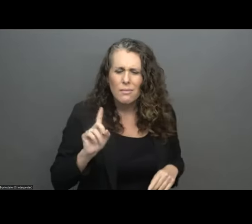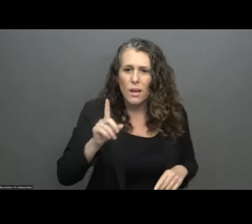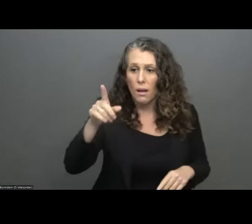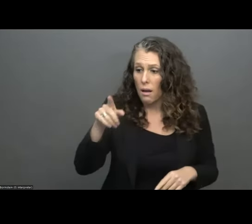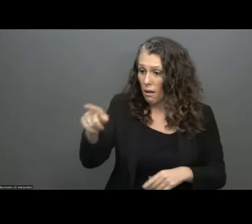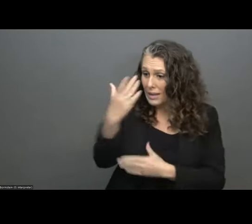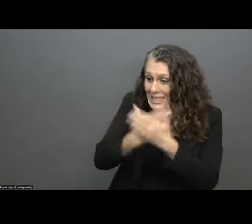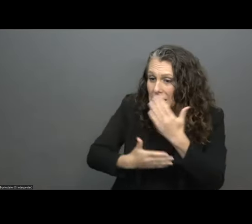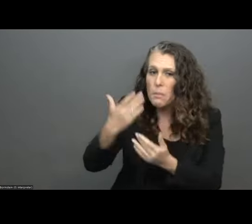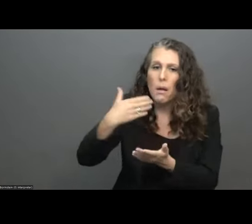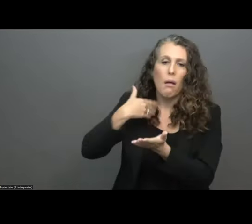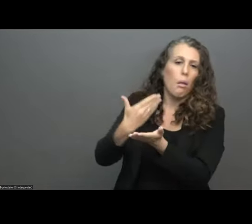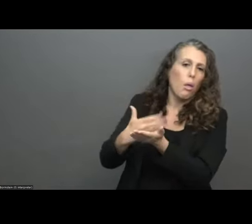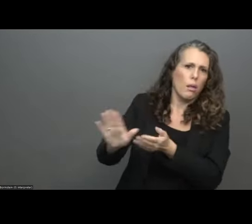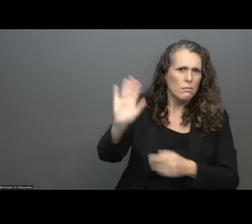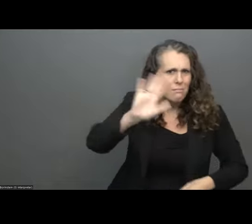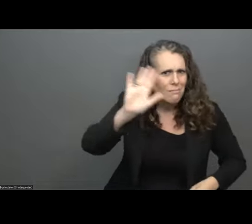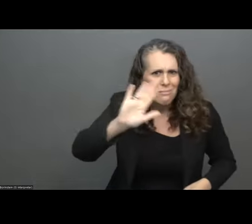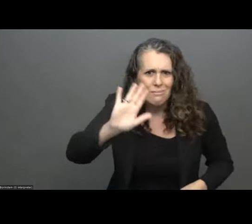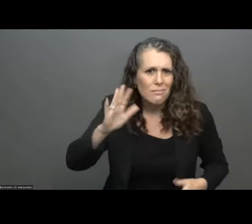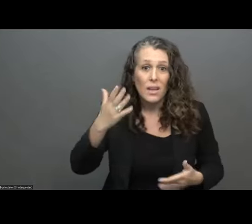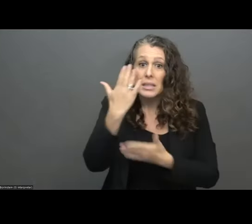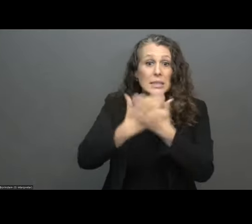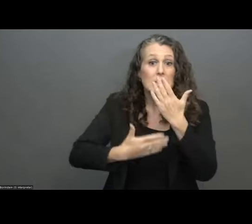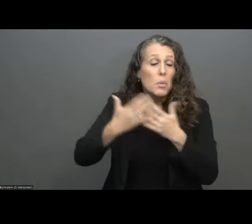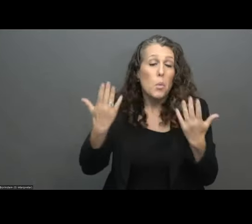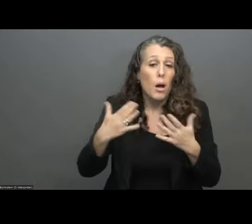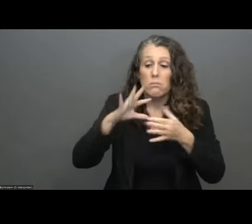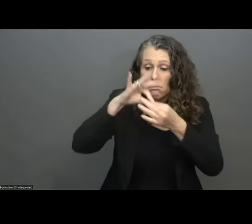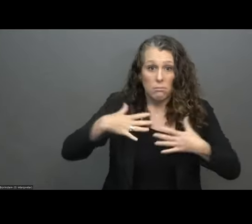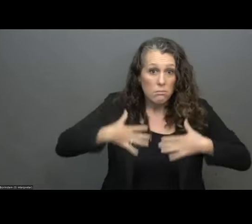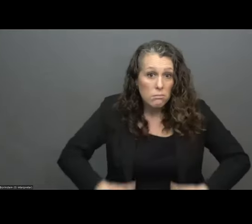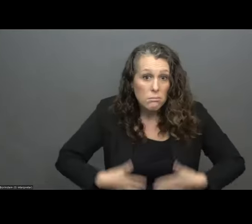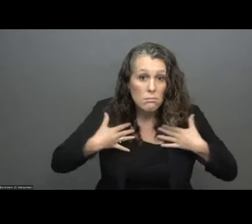whether it is physical, mental, visible or invisible.